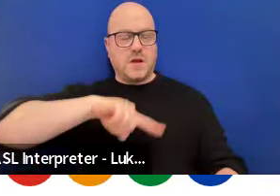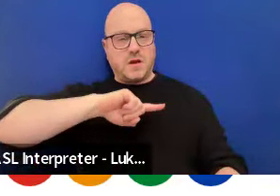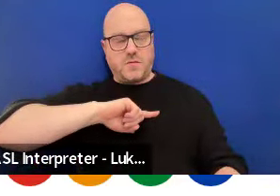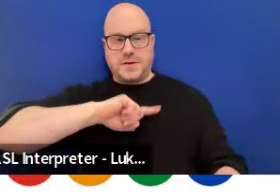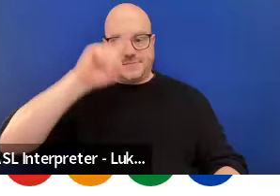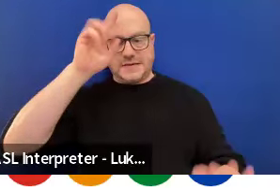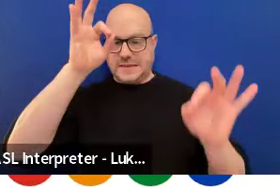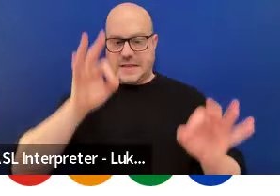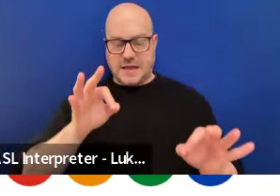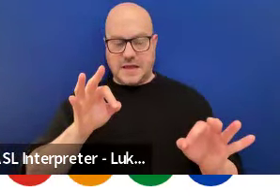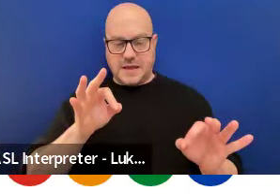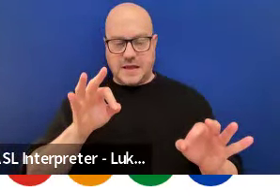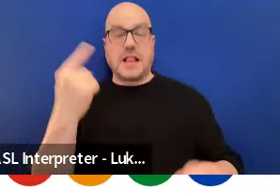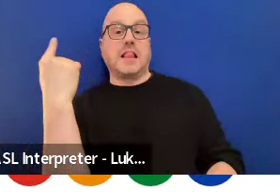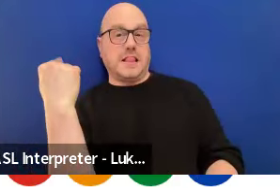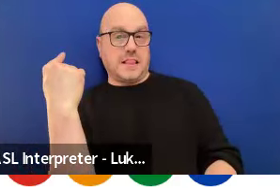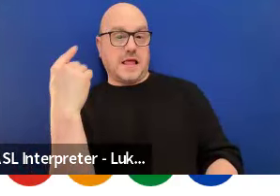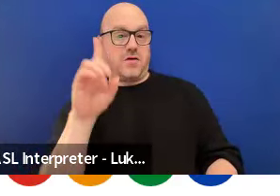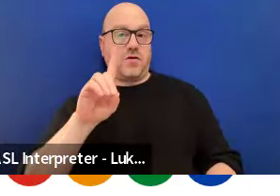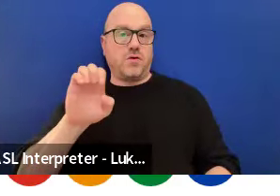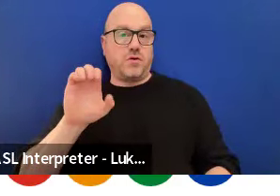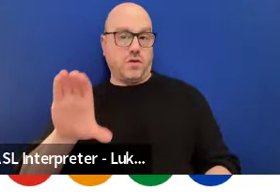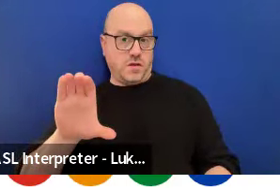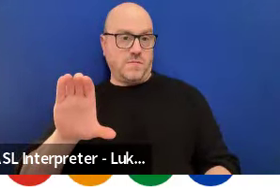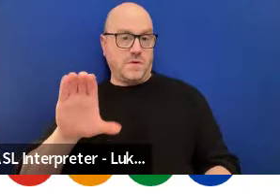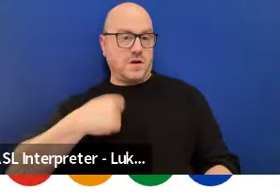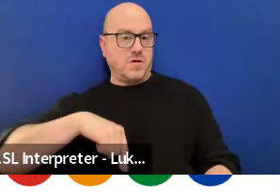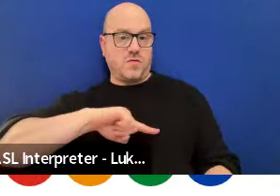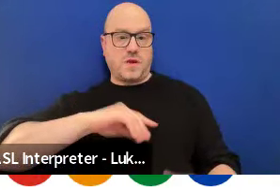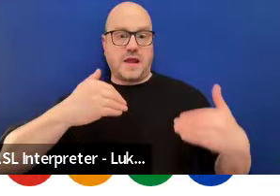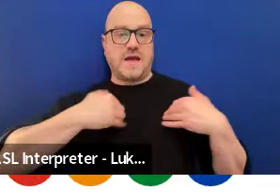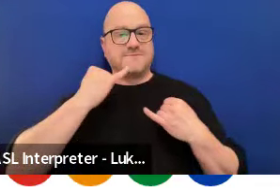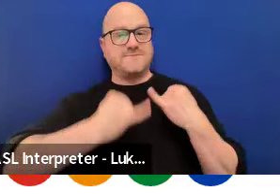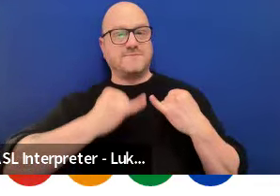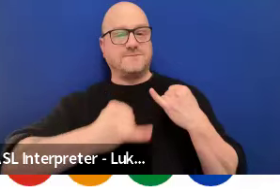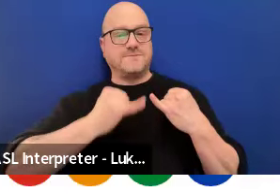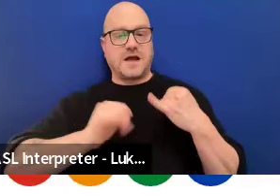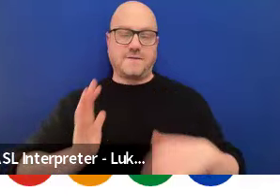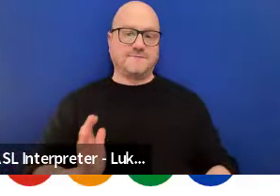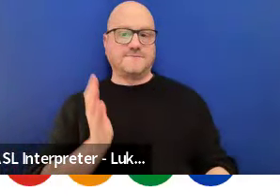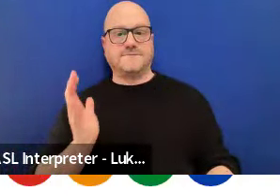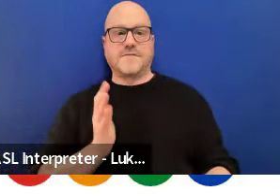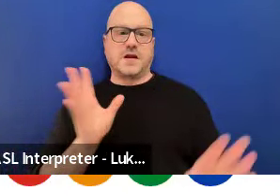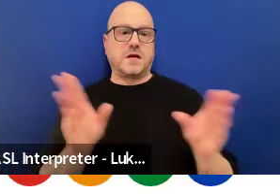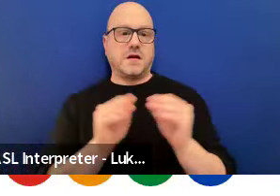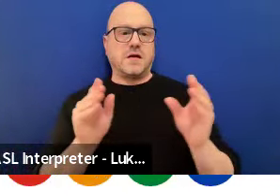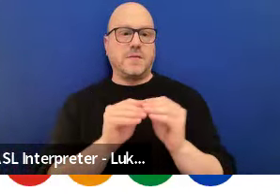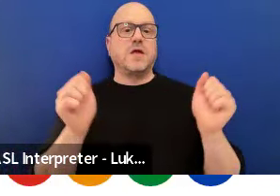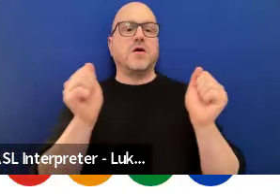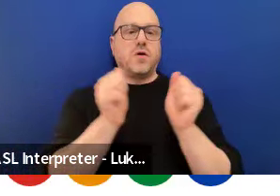THE MBTA ACHIEVES SUBSTANTIAL COMPLIANCE WITH THE AGREEMENT LAST SUMMER. I'M SORRY, LAST DECEMBER.